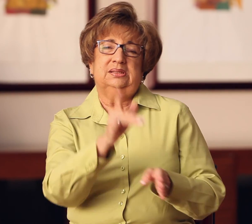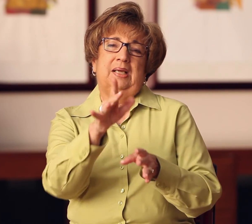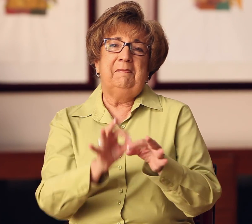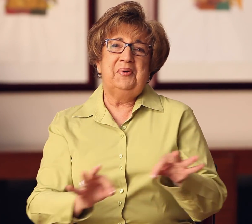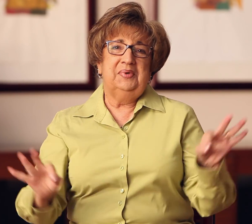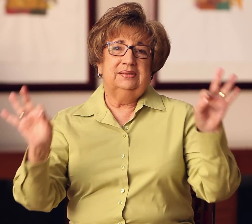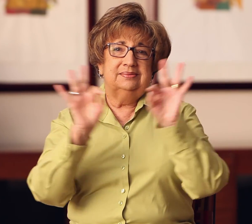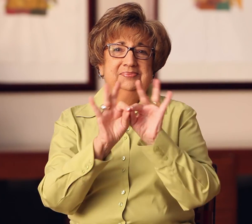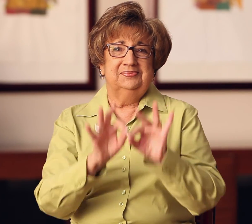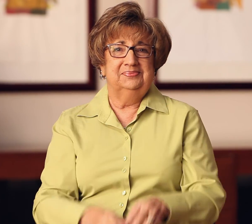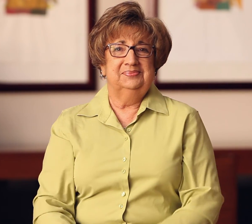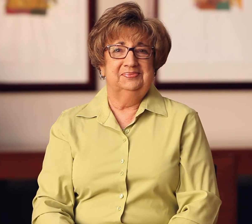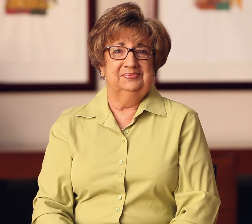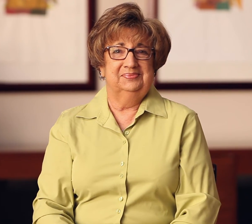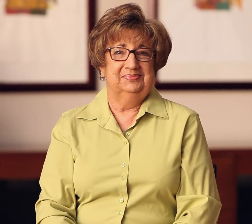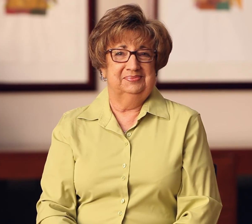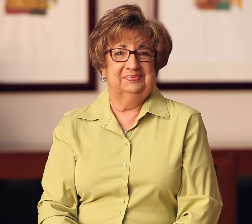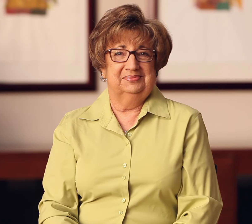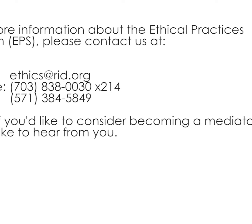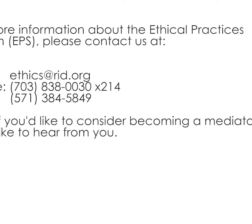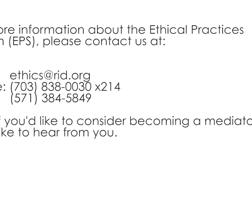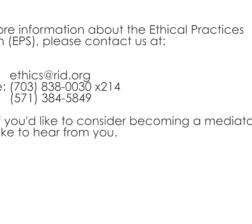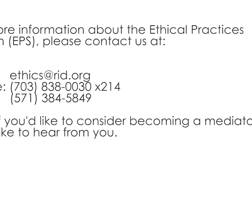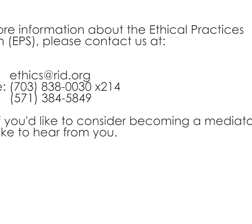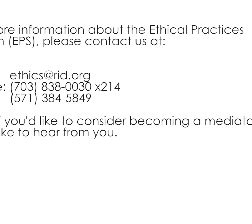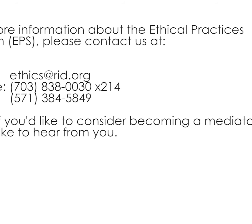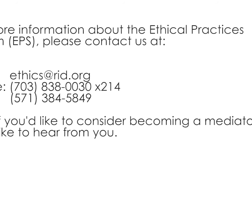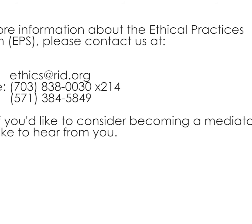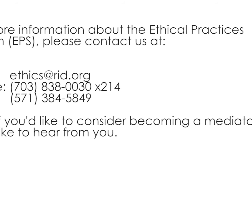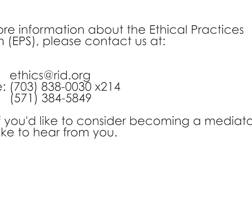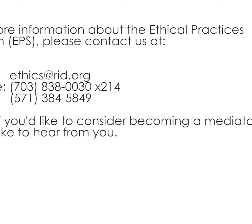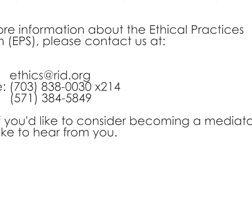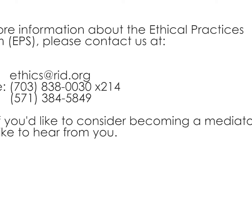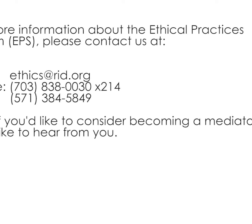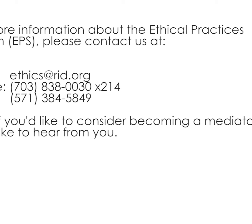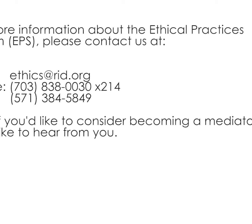This is why mediation is important.